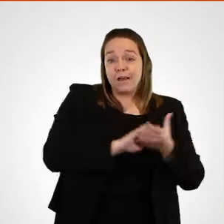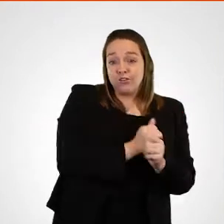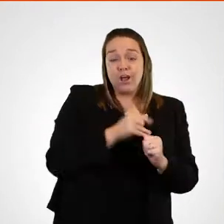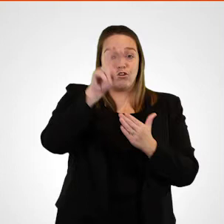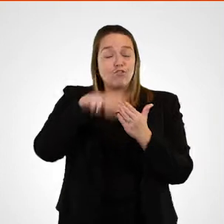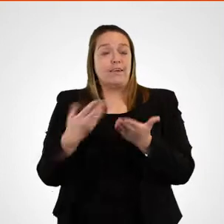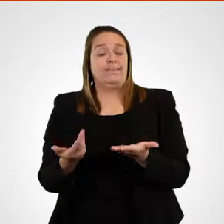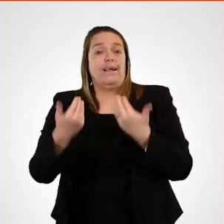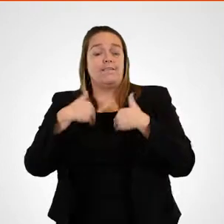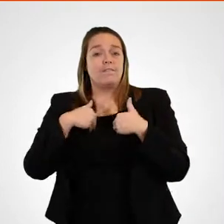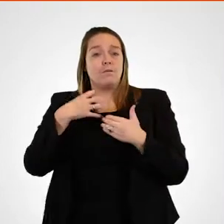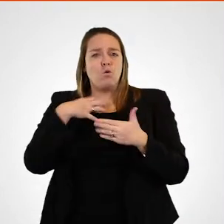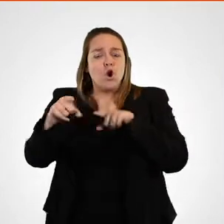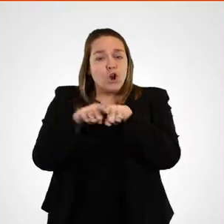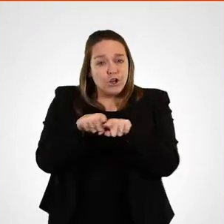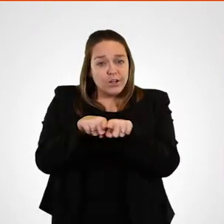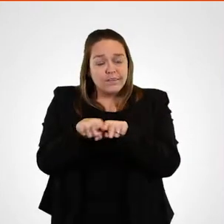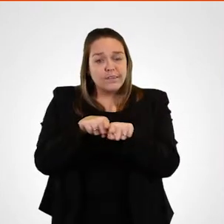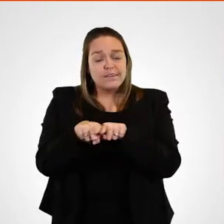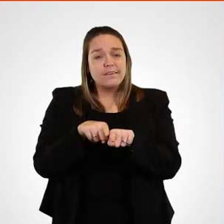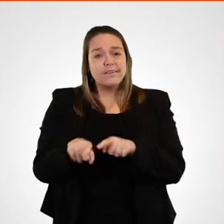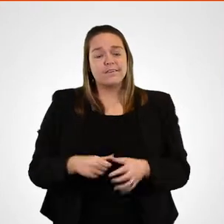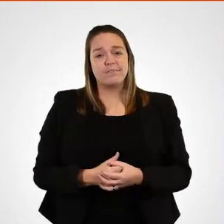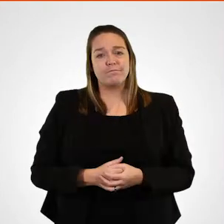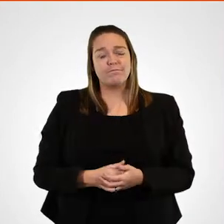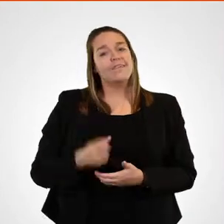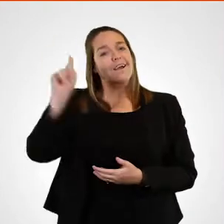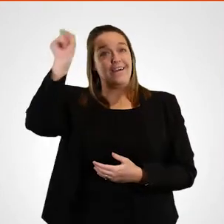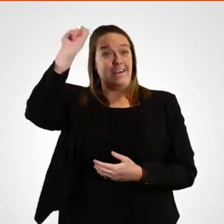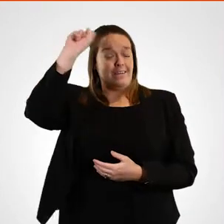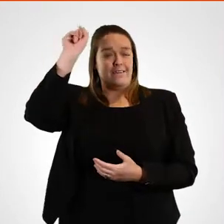reading is important for learning, and nowadays,